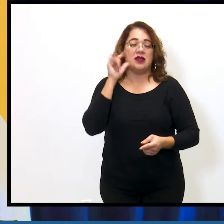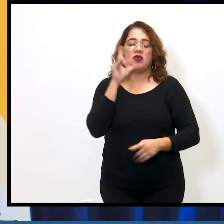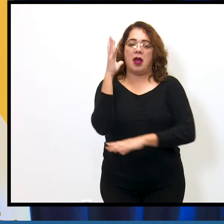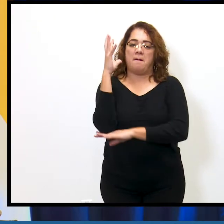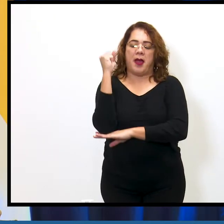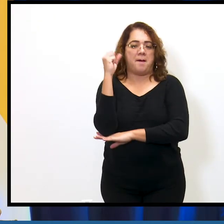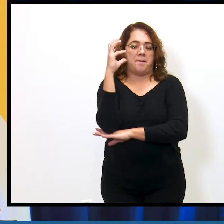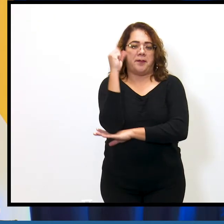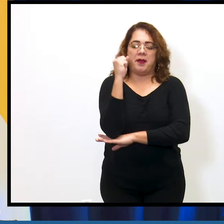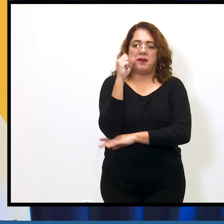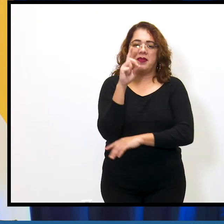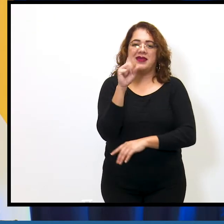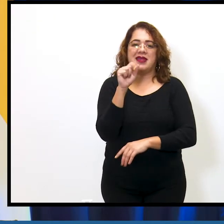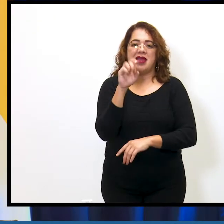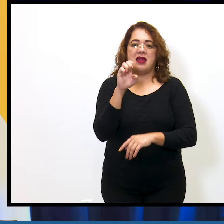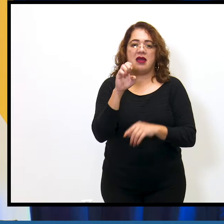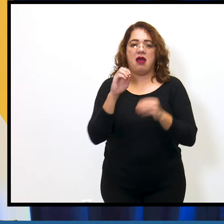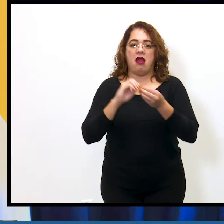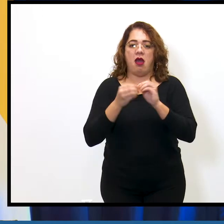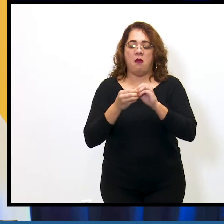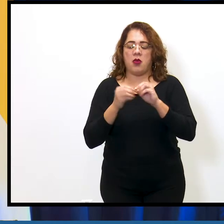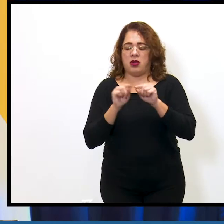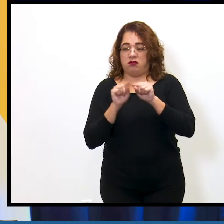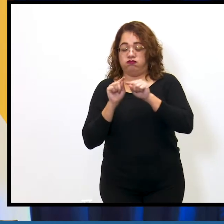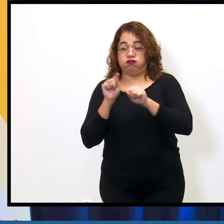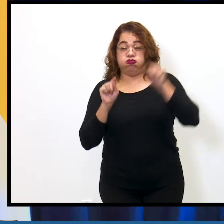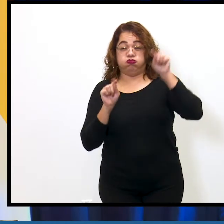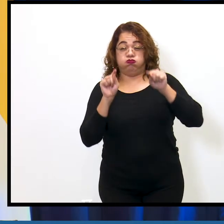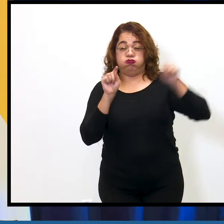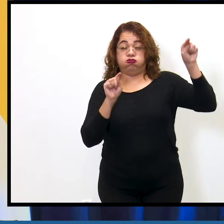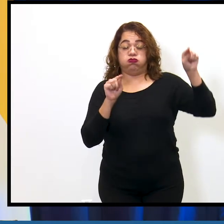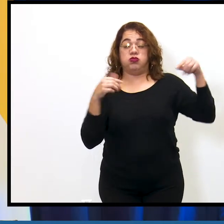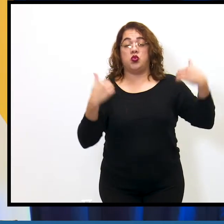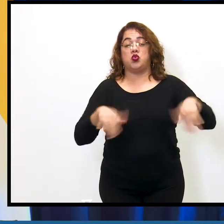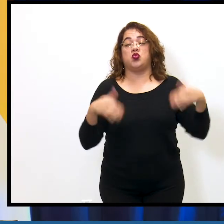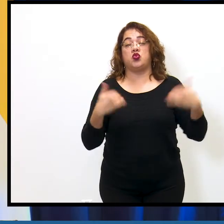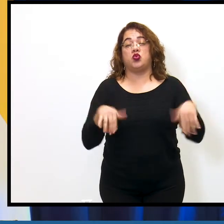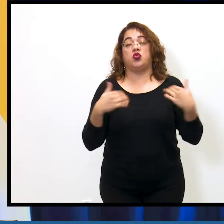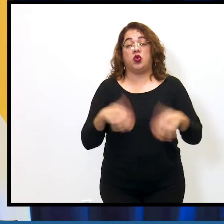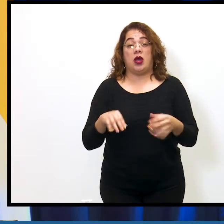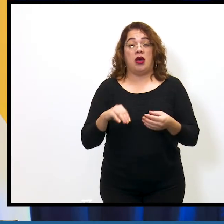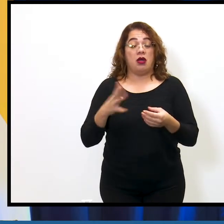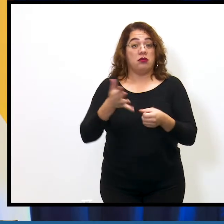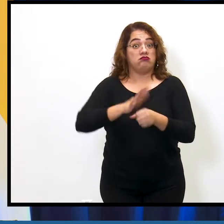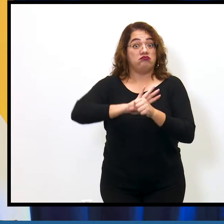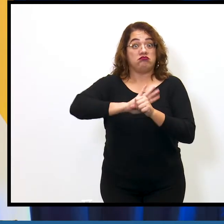data points and so the COVID crisis in Long Beach is not getting better. In fact it's getting worse